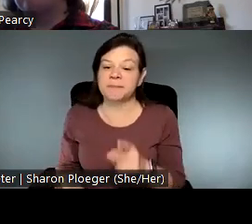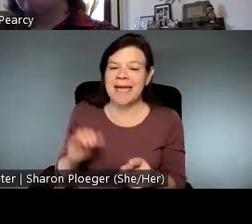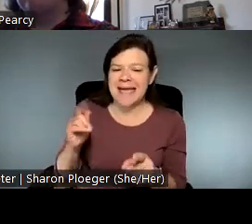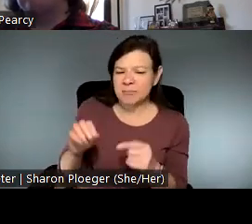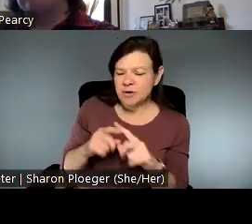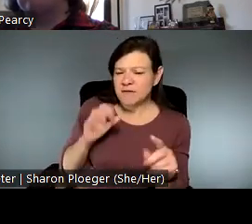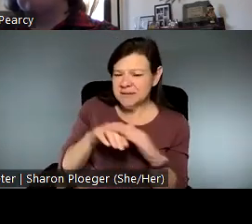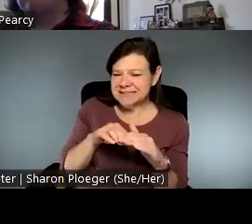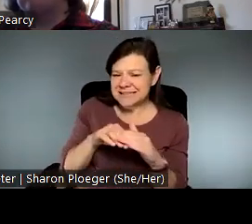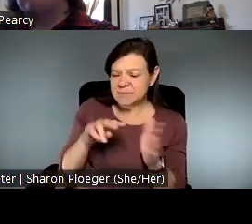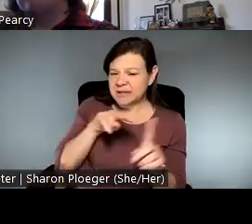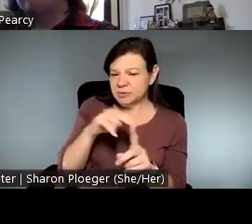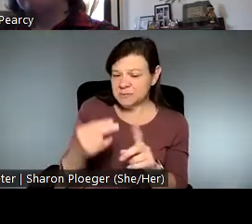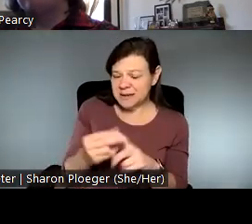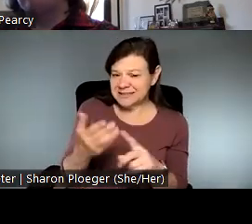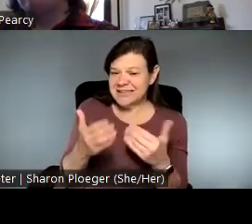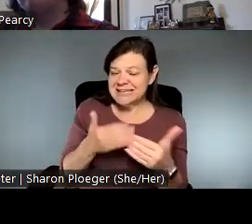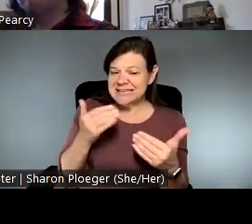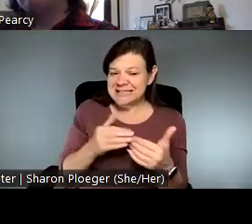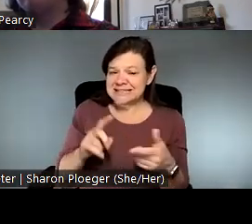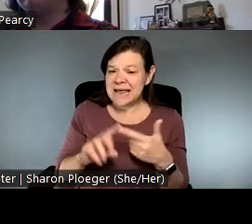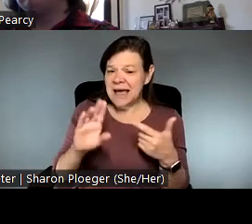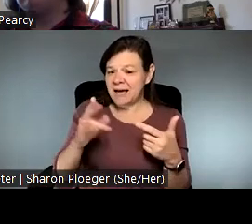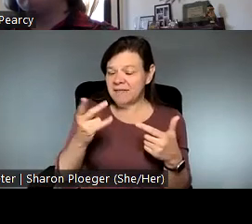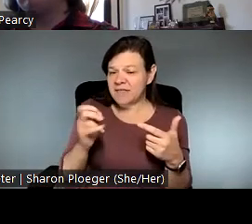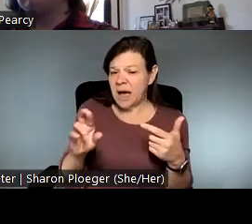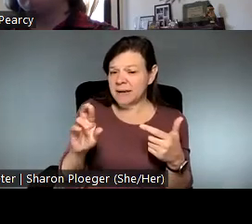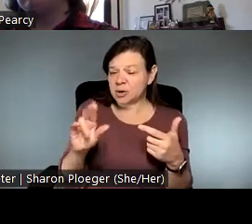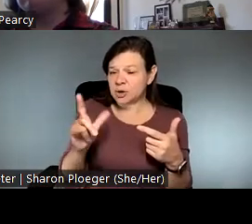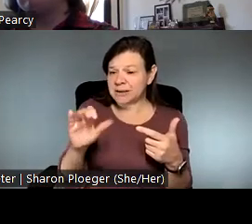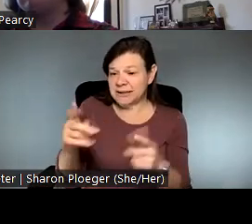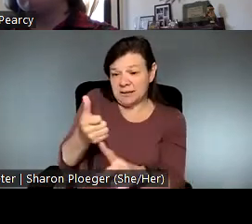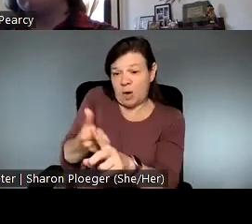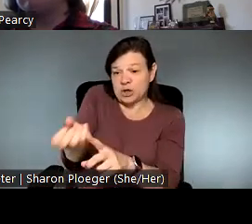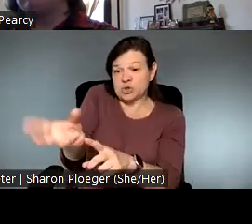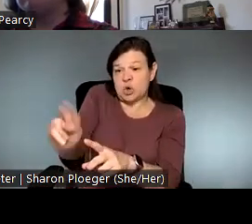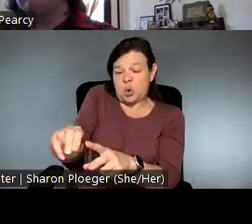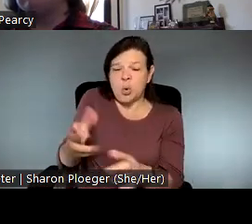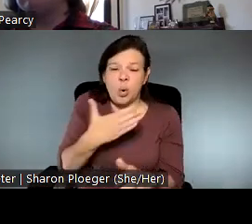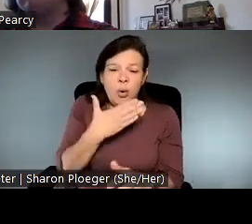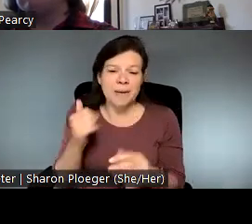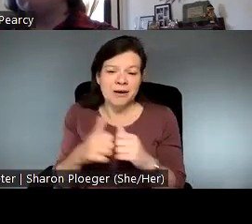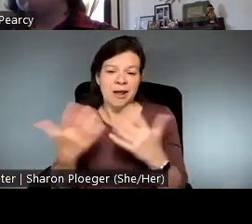is it easier to have the hyperlink be like a standalone line or is it okay to kind of just have that roll in the sentence?